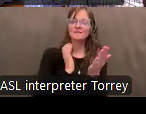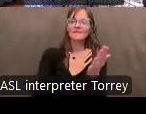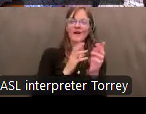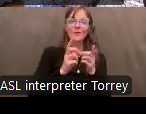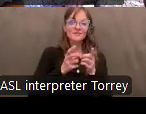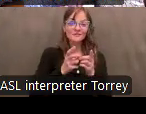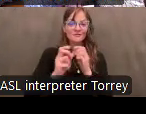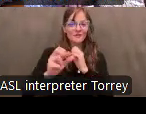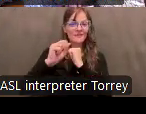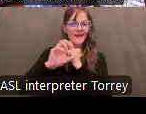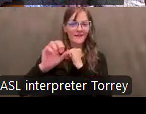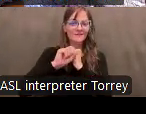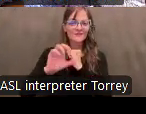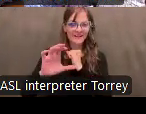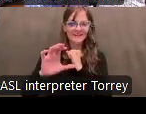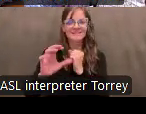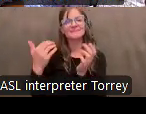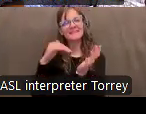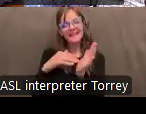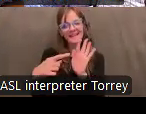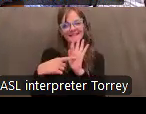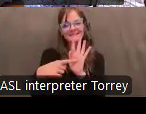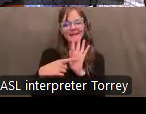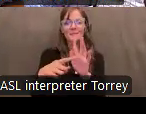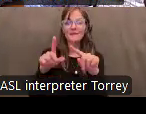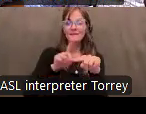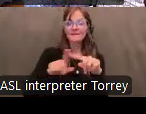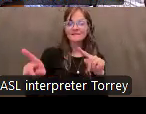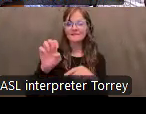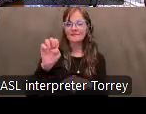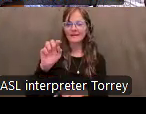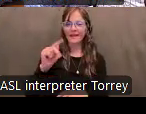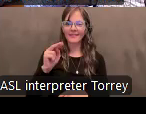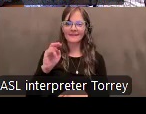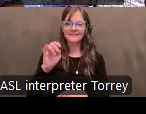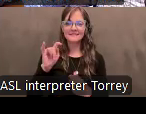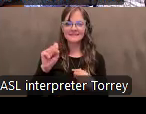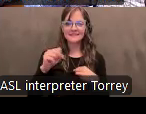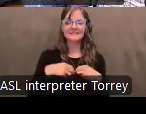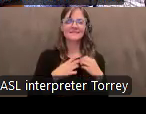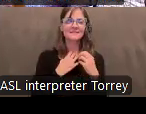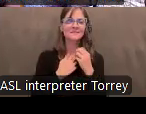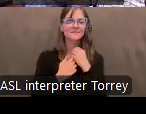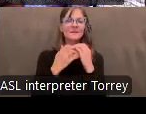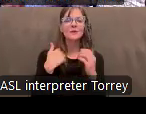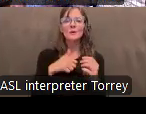different ethnicities. And we also use, again, our animated spots and our animated characters because they're different.